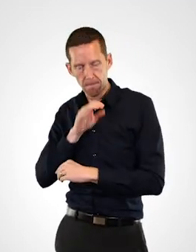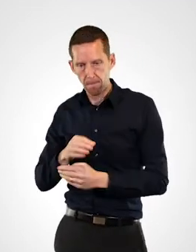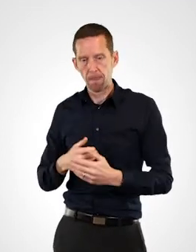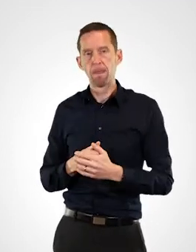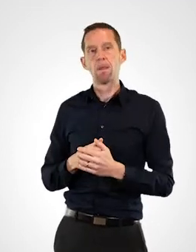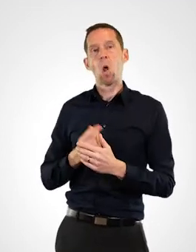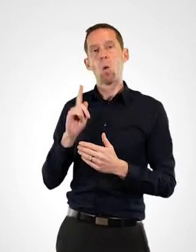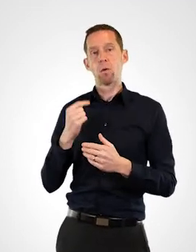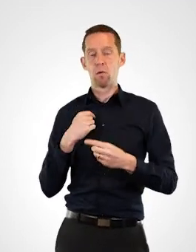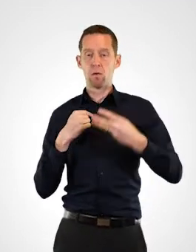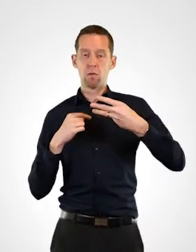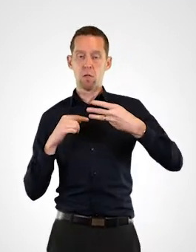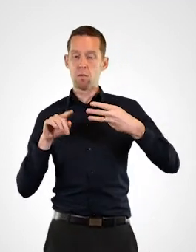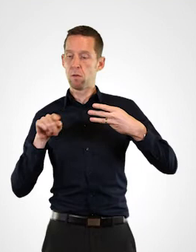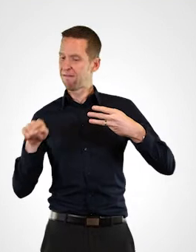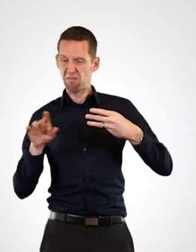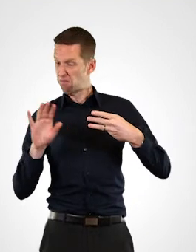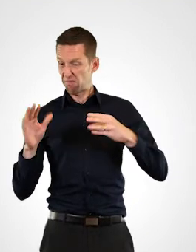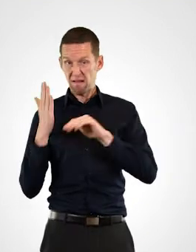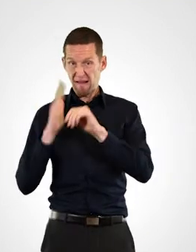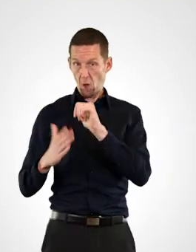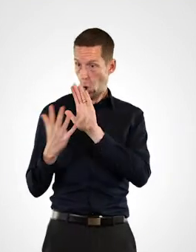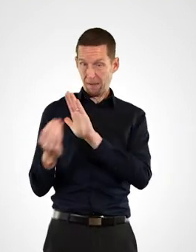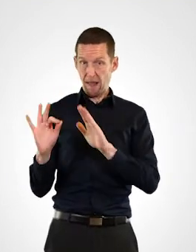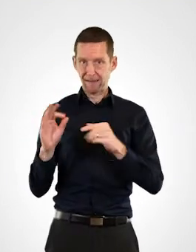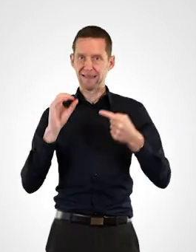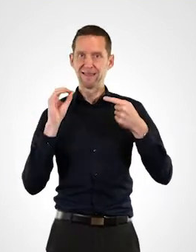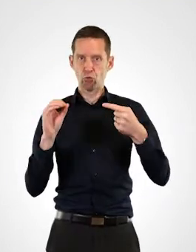we grade them as zero if they don't attempt to imitate